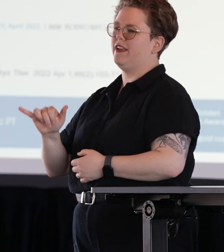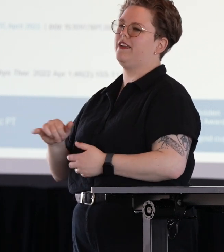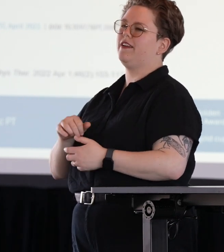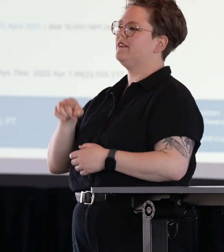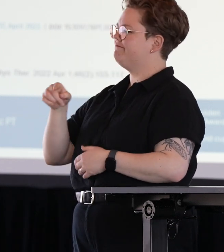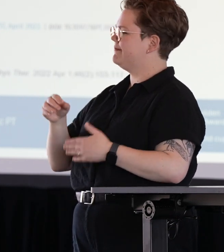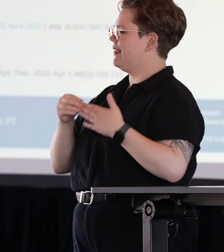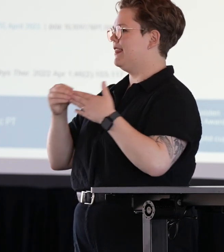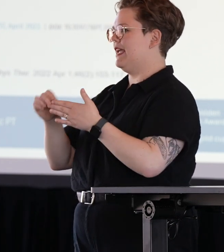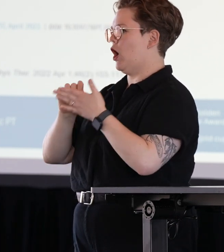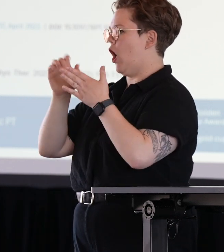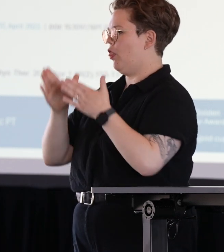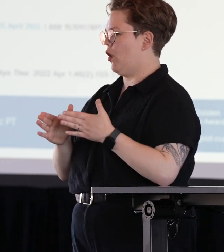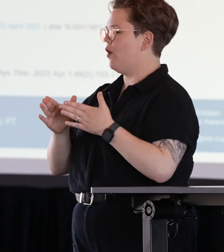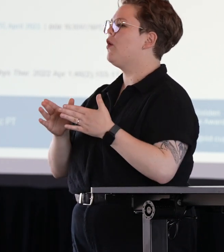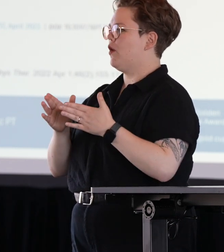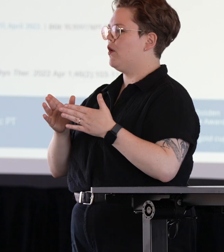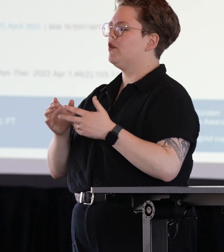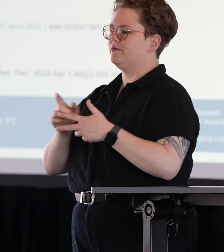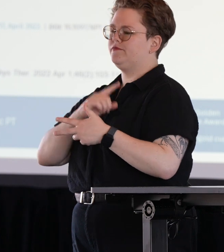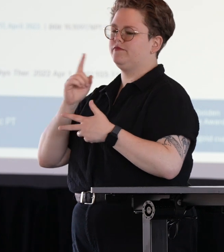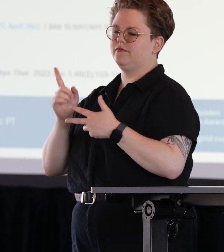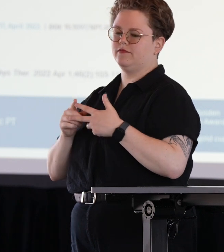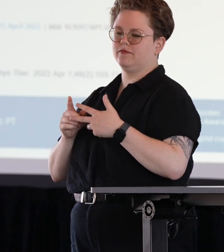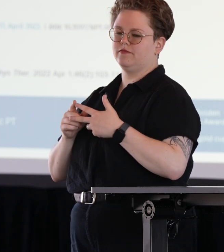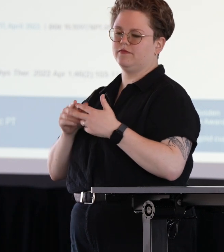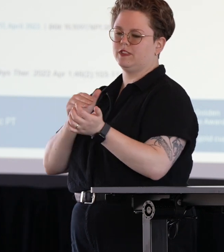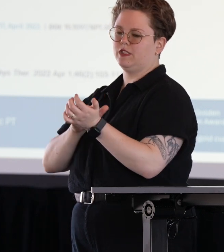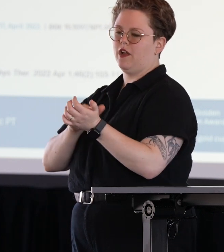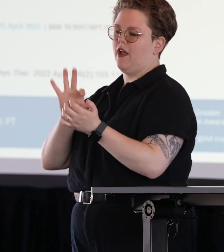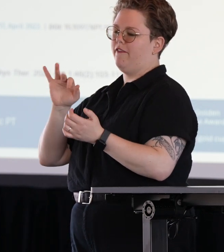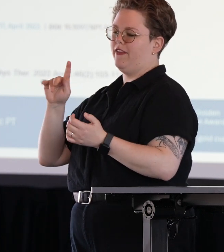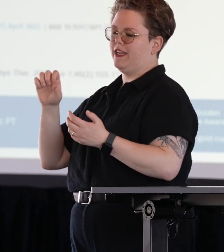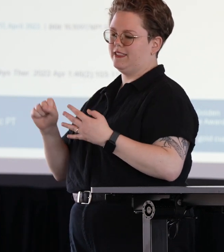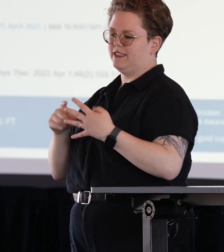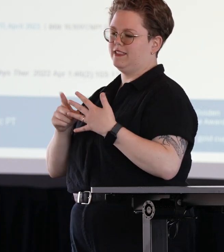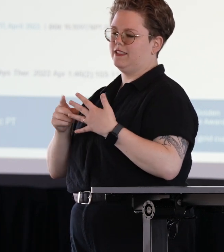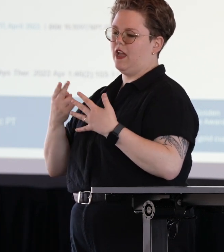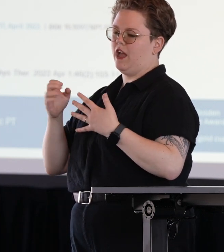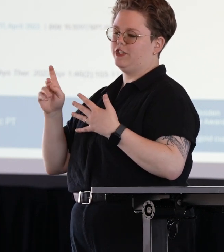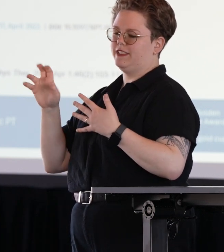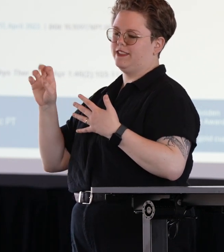this paper. You'll see me reference her work as we move forward. Dr, Stacy Fitz, Dr Karen Hutchinson, Dr Kimberly